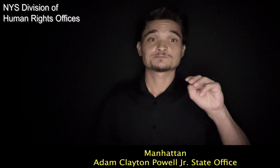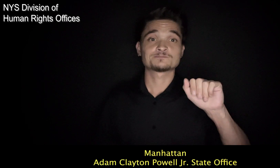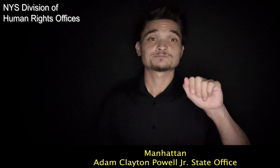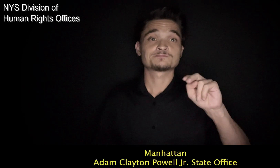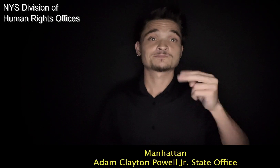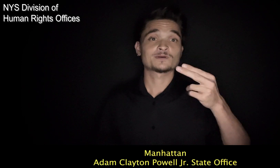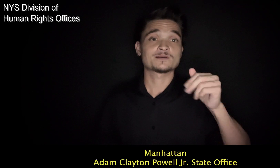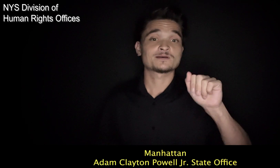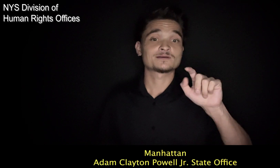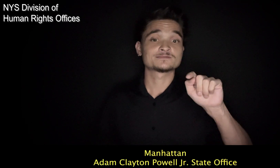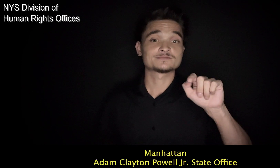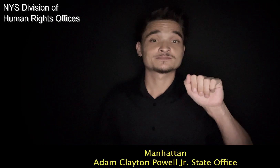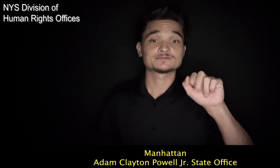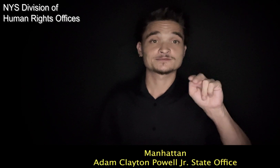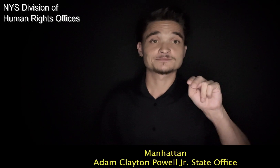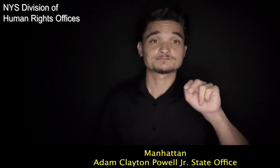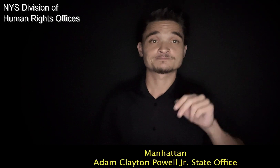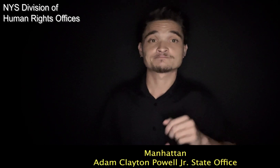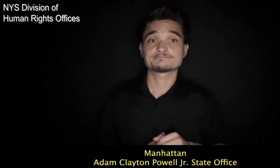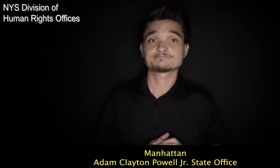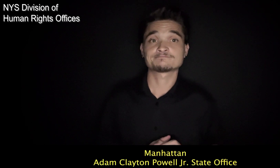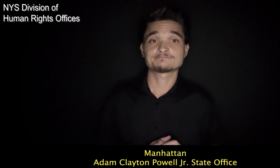Manhattan Adam Clayton Powell Jr. State Office